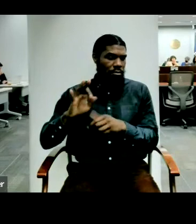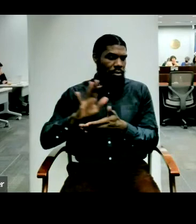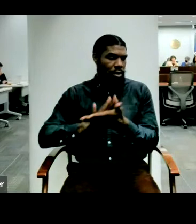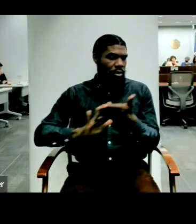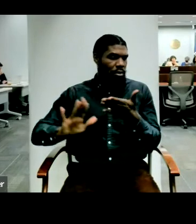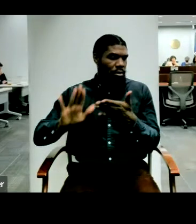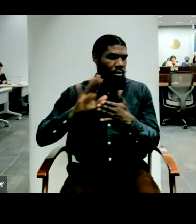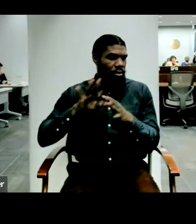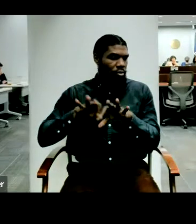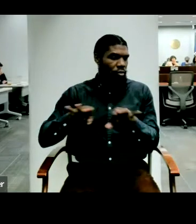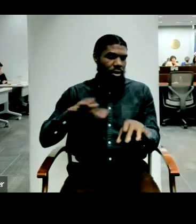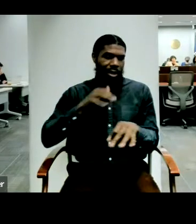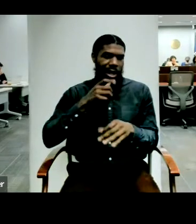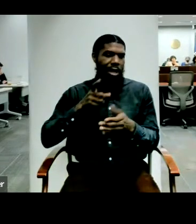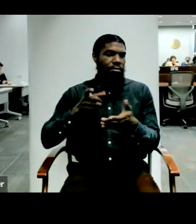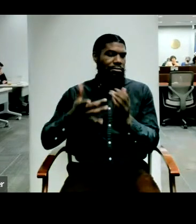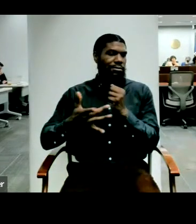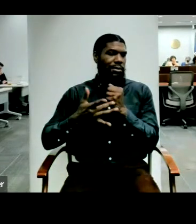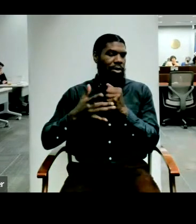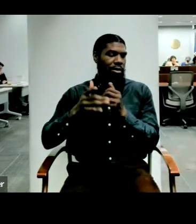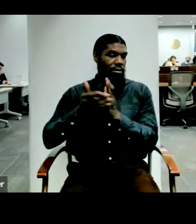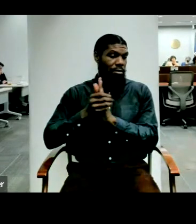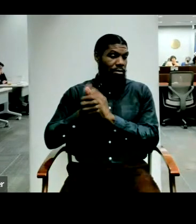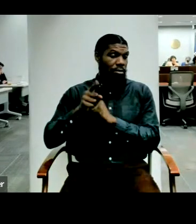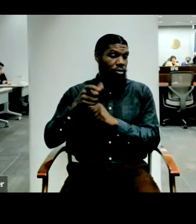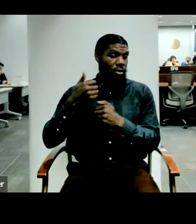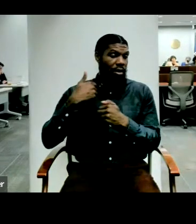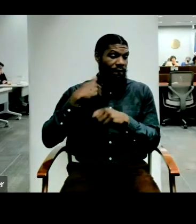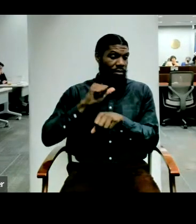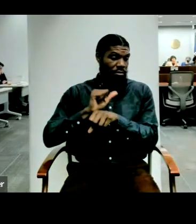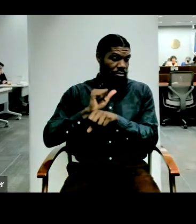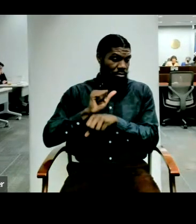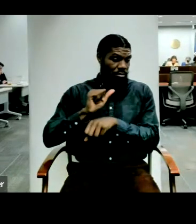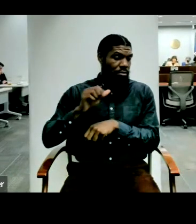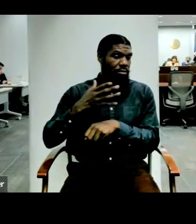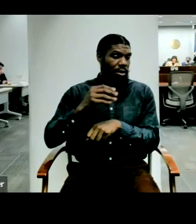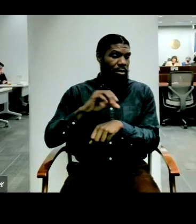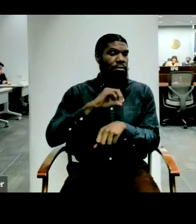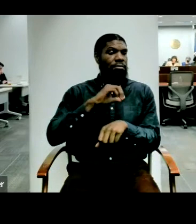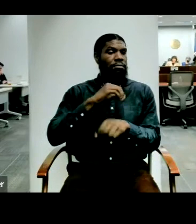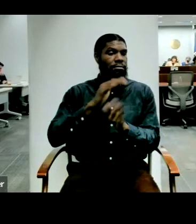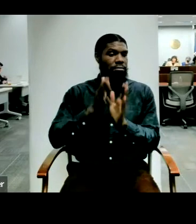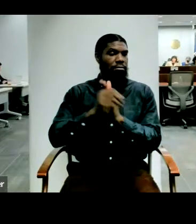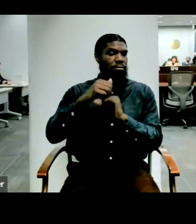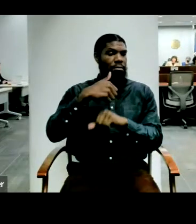if you have a job, skill testing based on skills required for the job that's more appropriated.